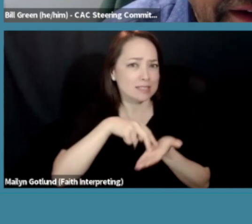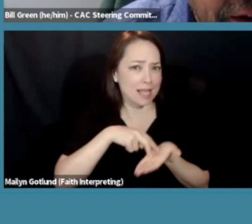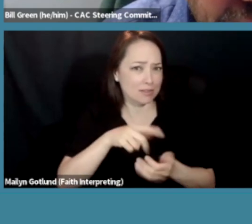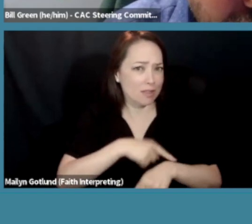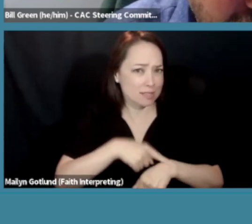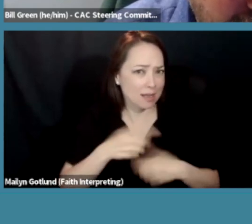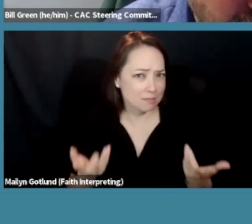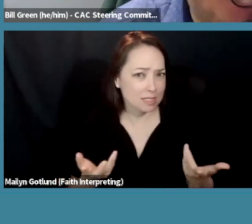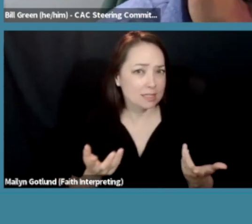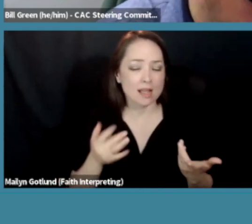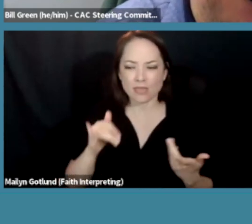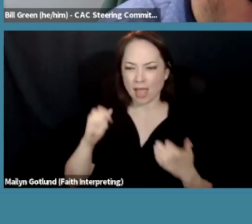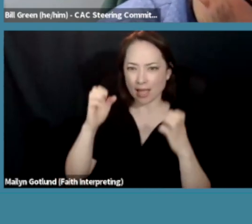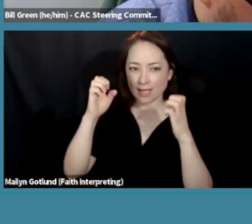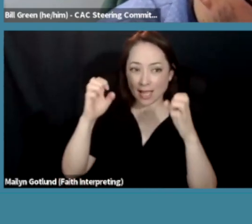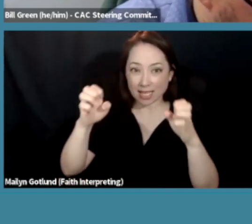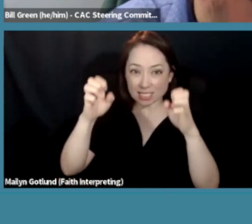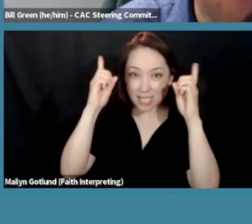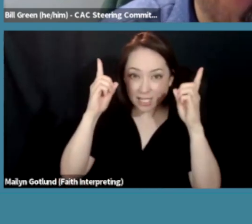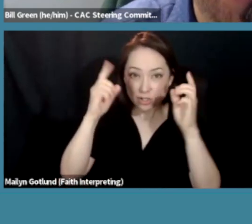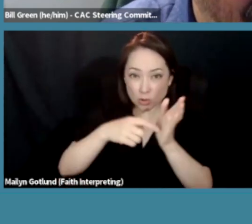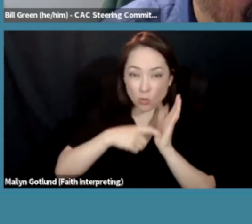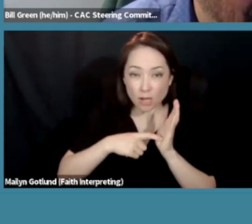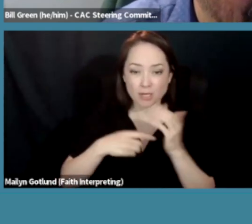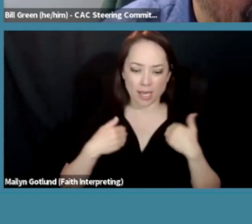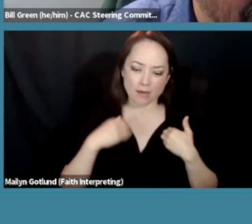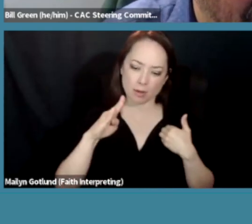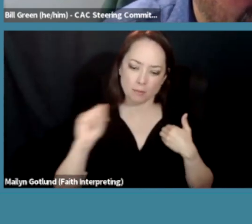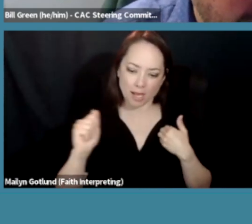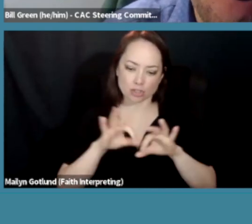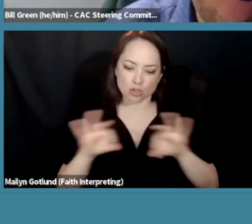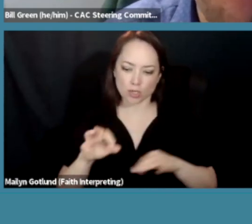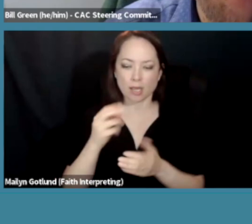Even those educational requirements, like holding a bachelor or master's degree as part of this.